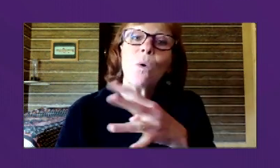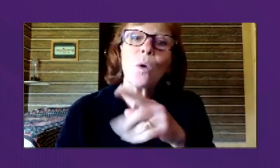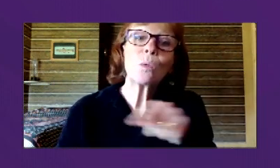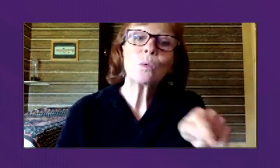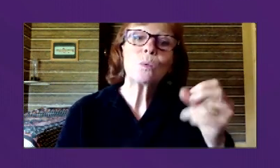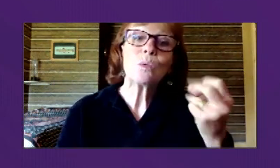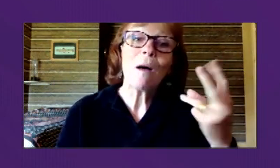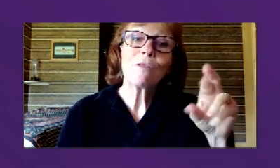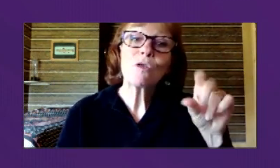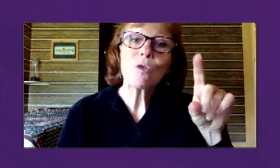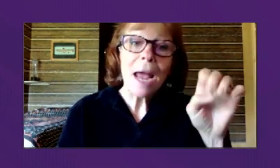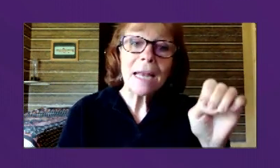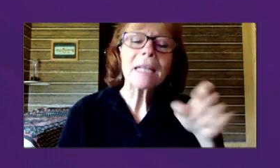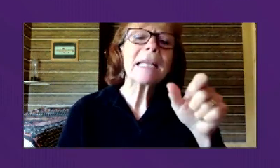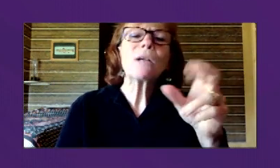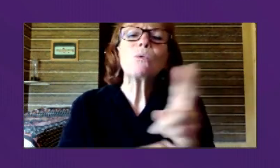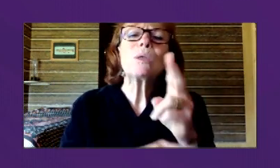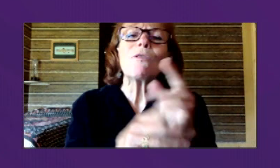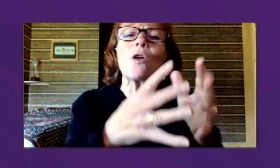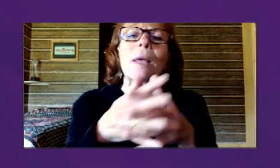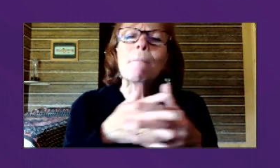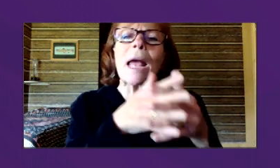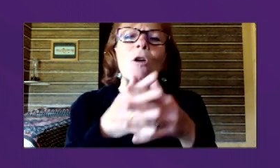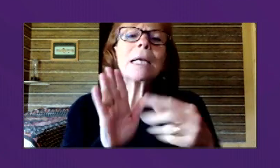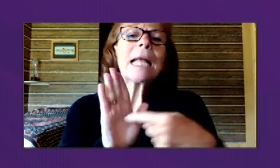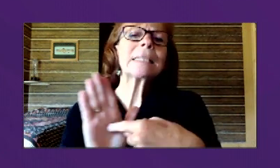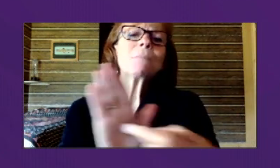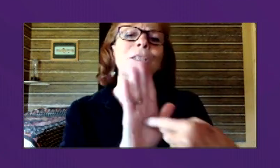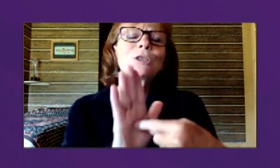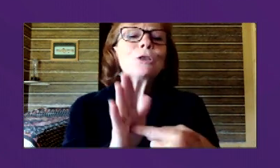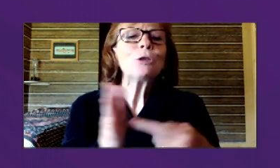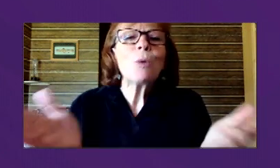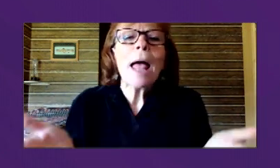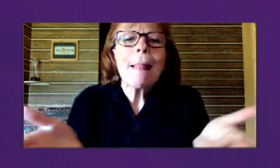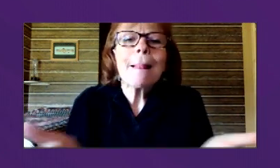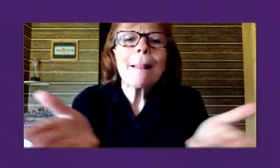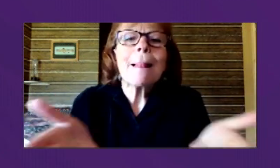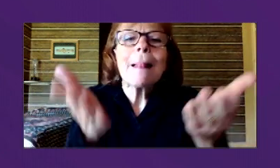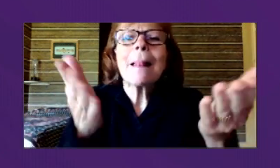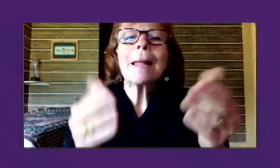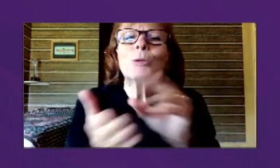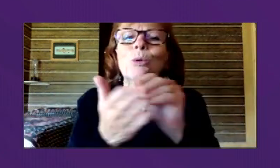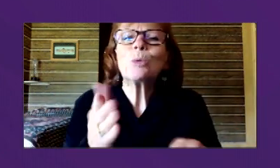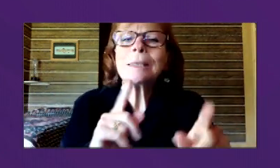Americans exhibition to facilitate dialogue with students. Through the intentional use of dialogue,